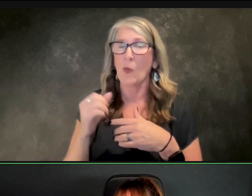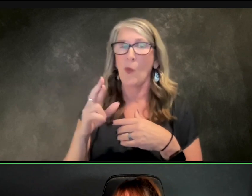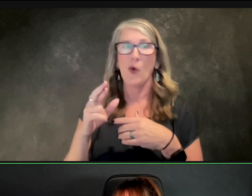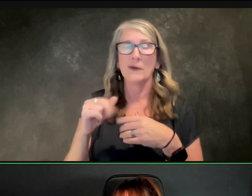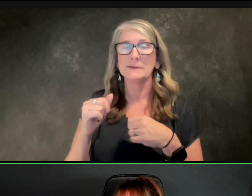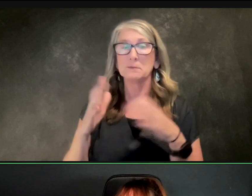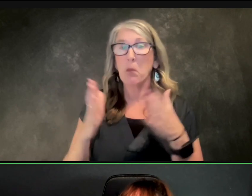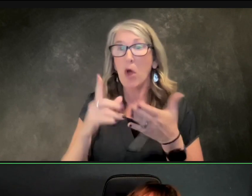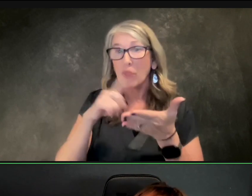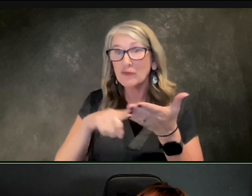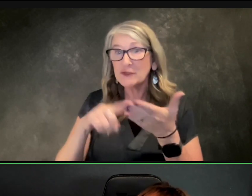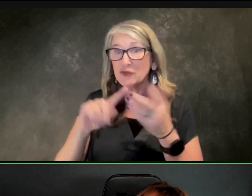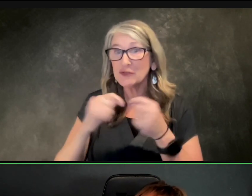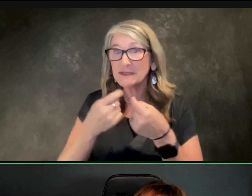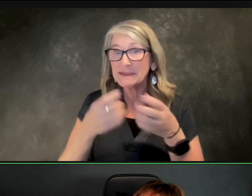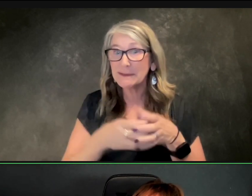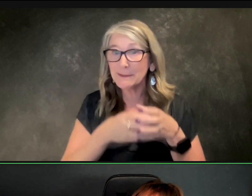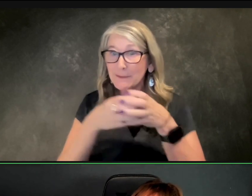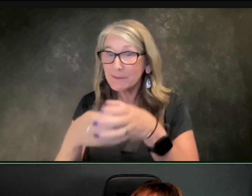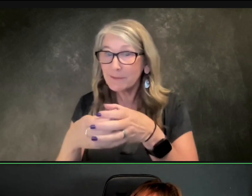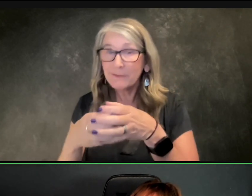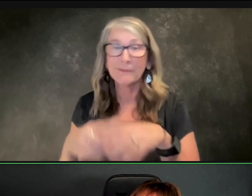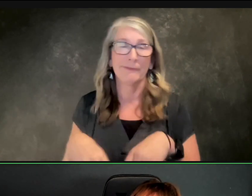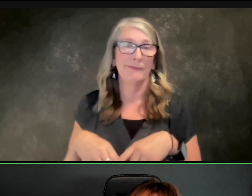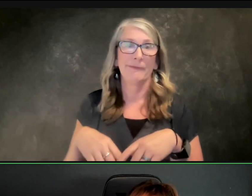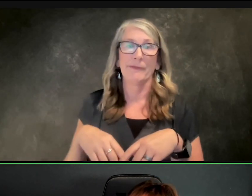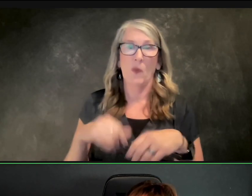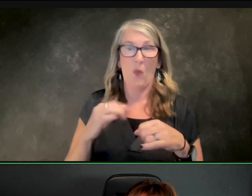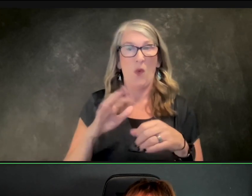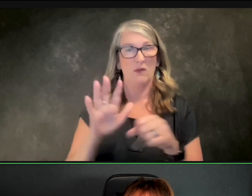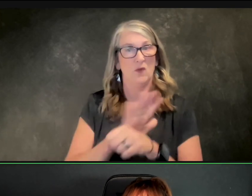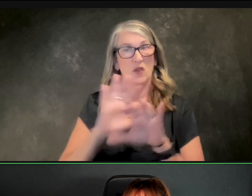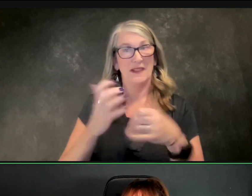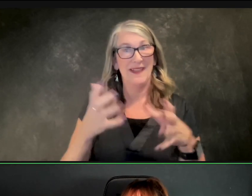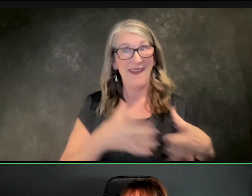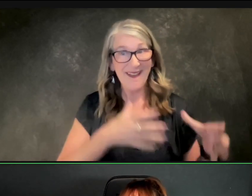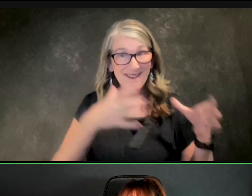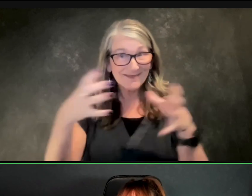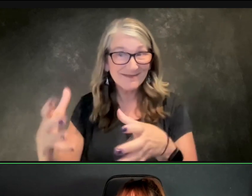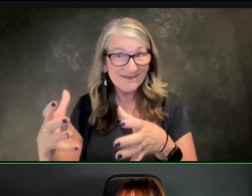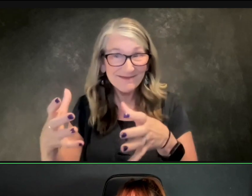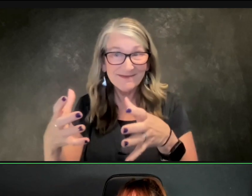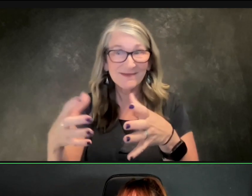Is the student going alone on an internship? Or are they a part of a class?